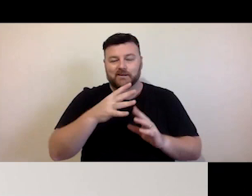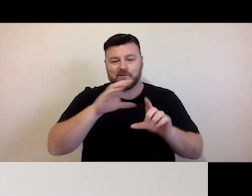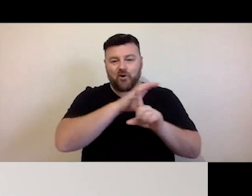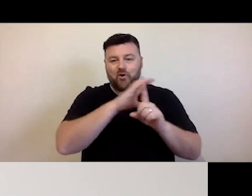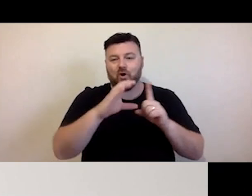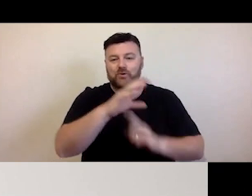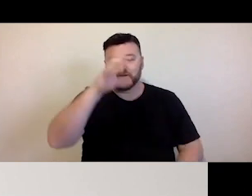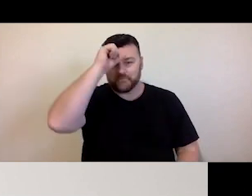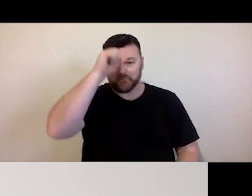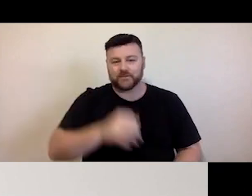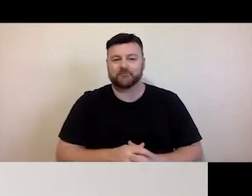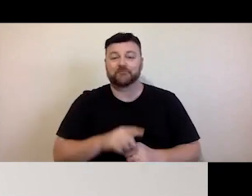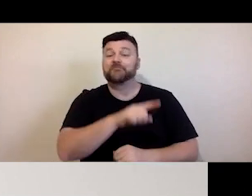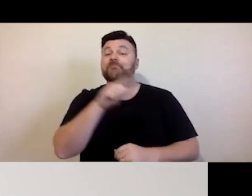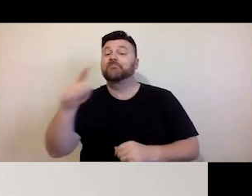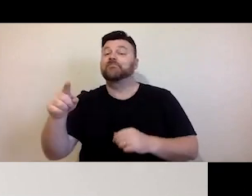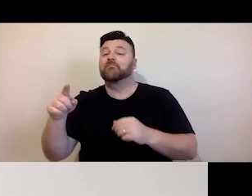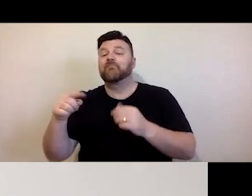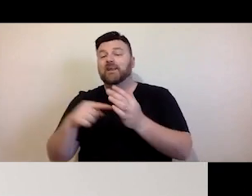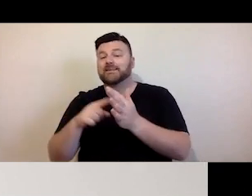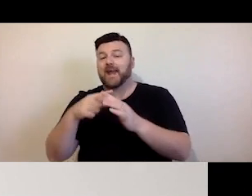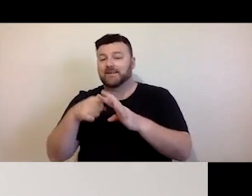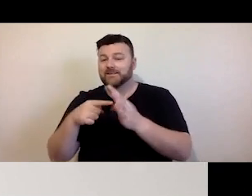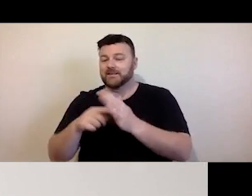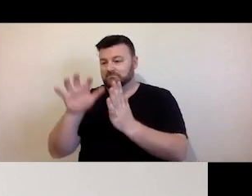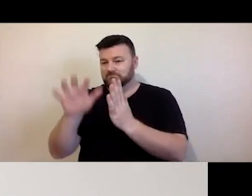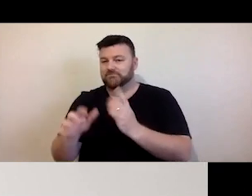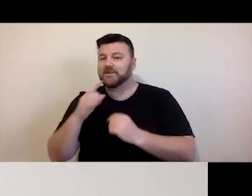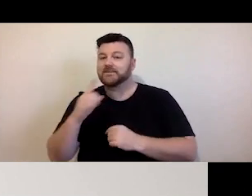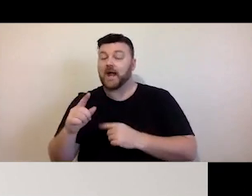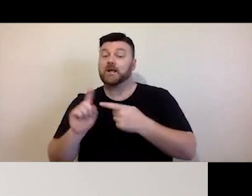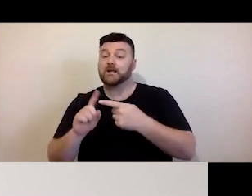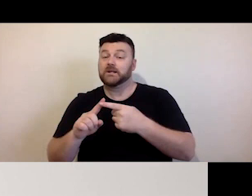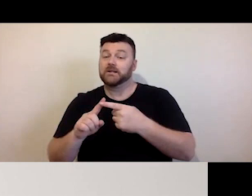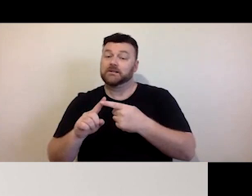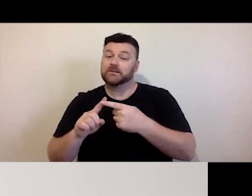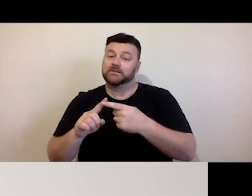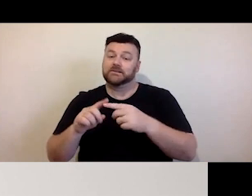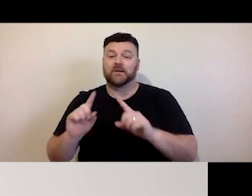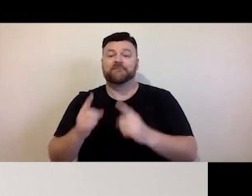that says two stories, first, a First Nations man meets a rabbi.